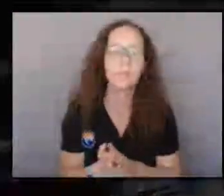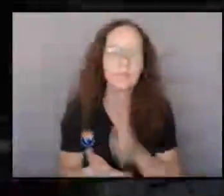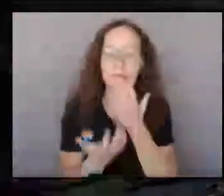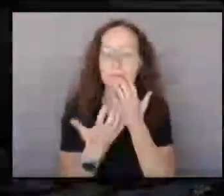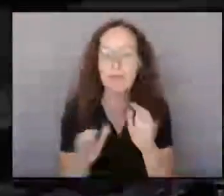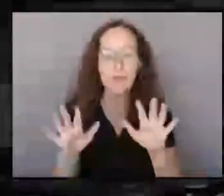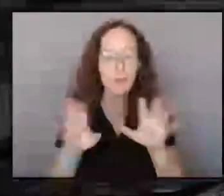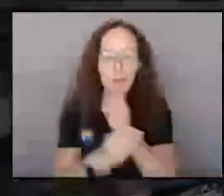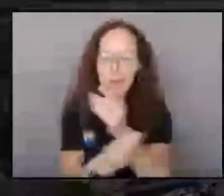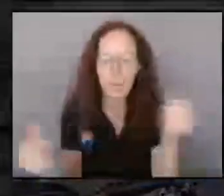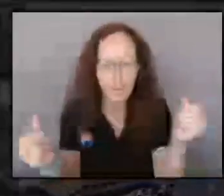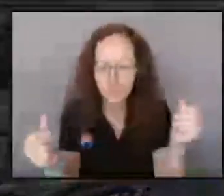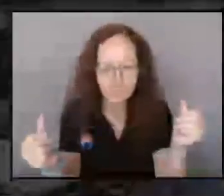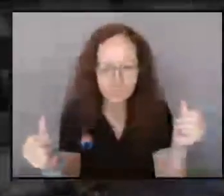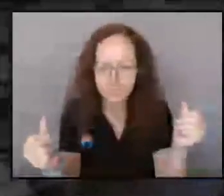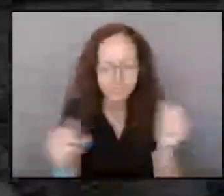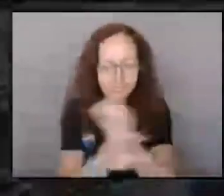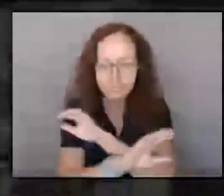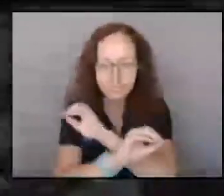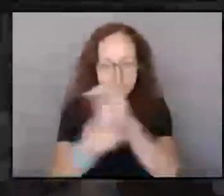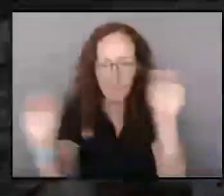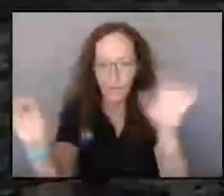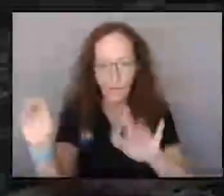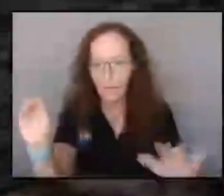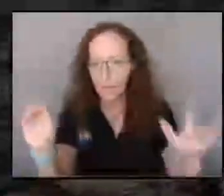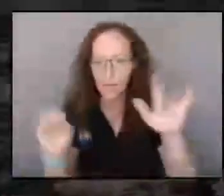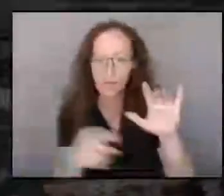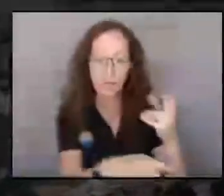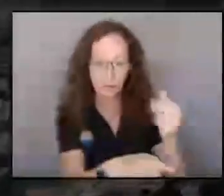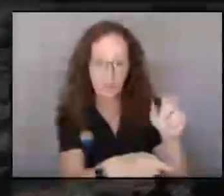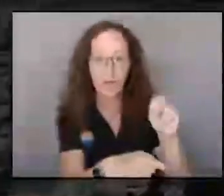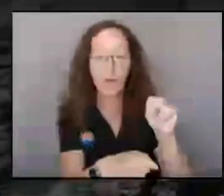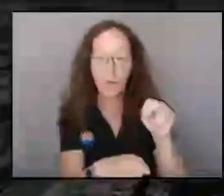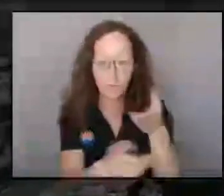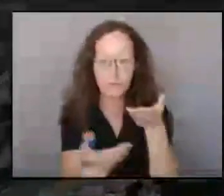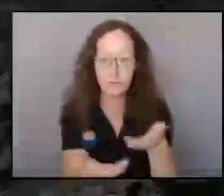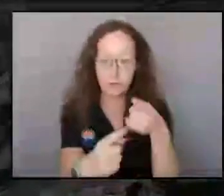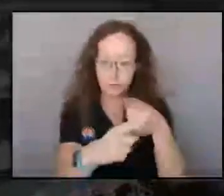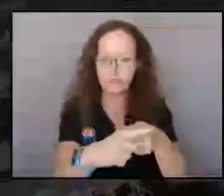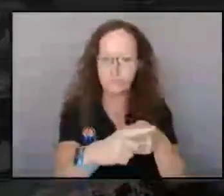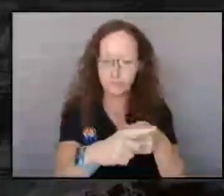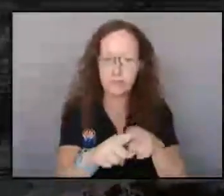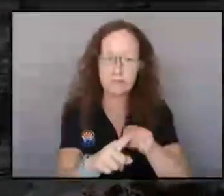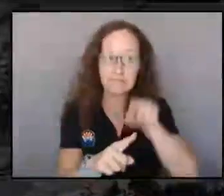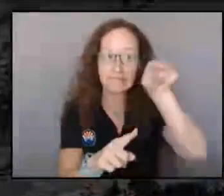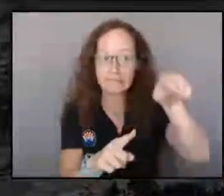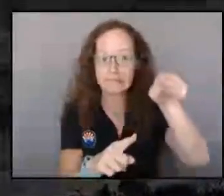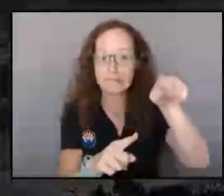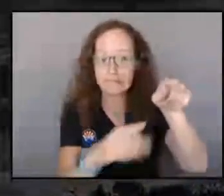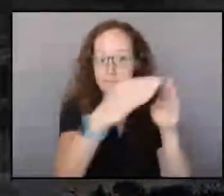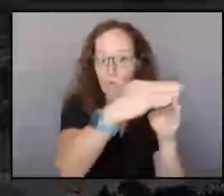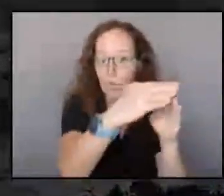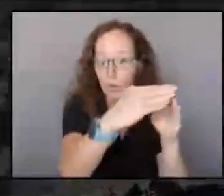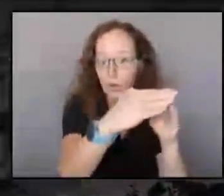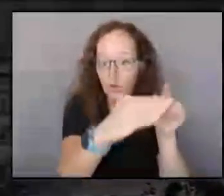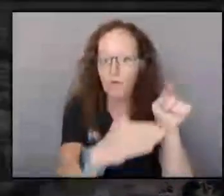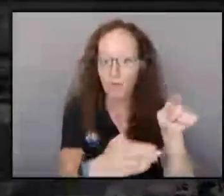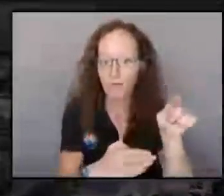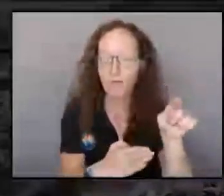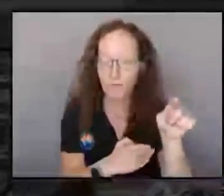FIRE WATCH 5-1, MAY 22, 1306 HOURS, LOCAL TIME. WE ARE ON CALF CANYON BETWEEN CHACON AND ROMERO LAKE. CHACON WOULD BE JUST TO THE EAST OF THIS, ROMERO